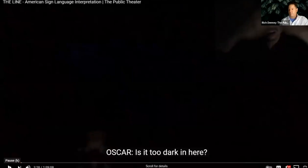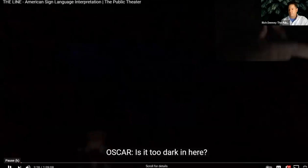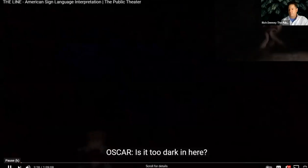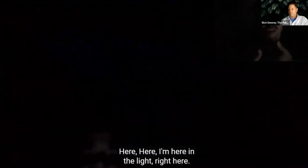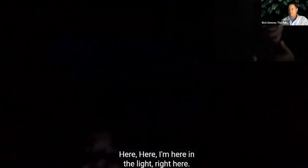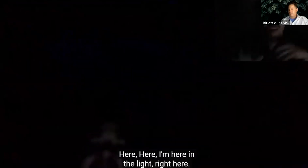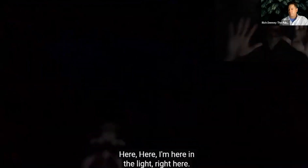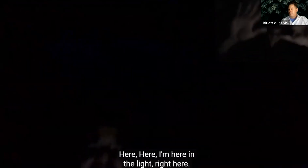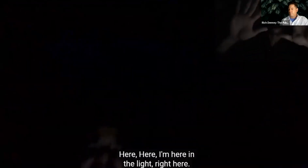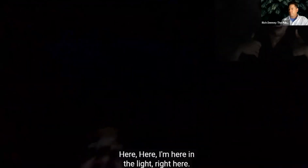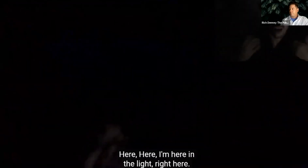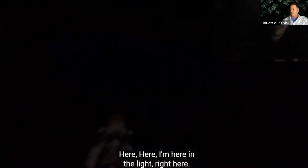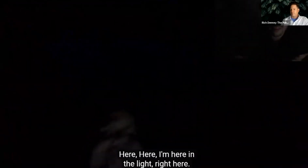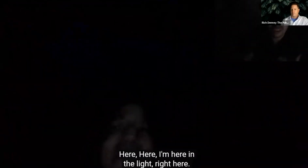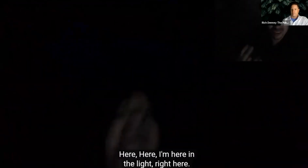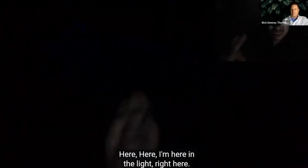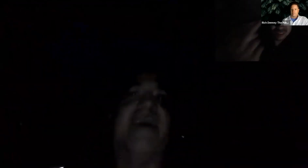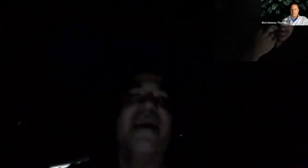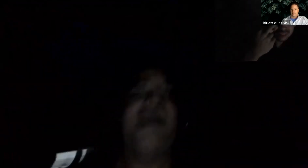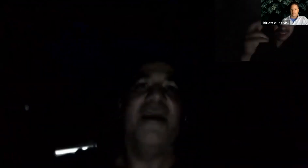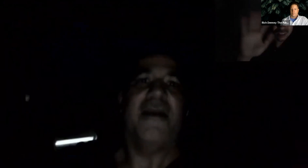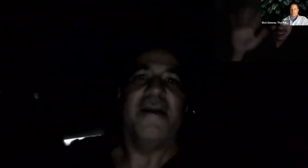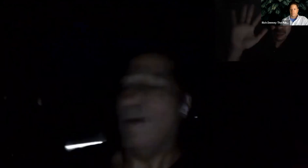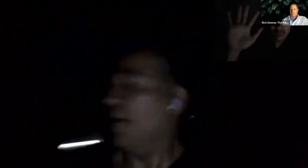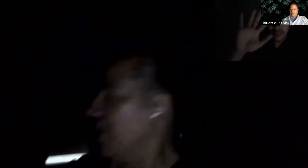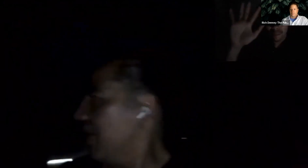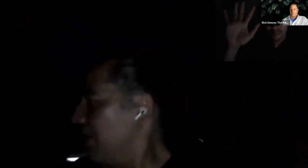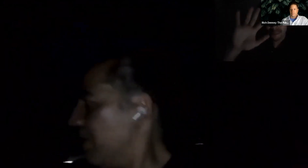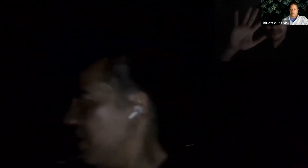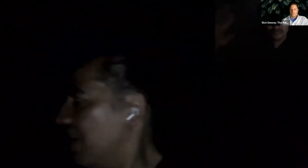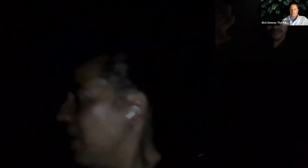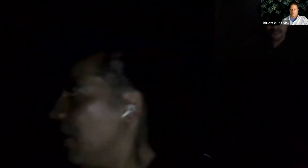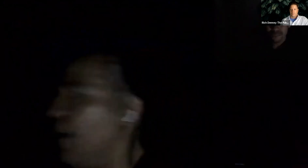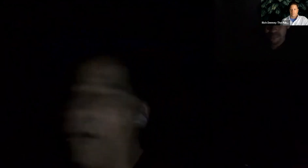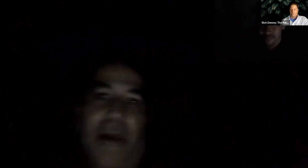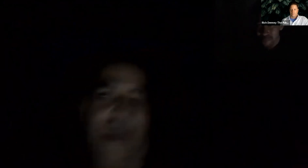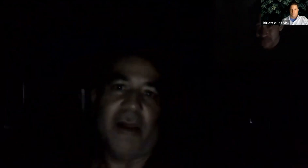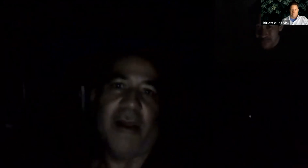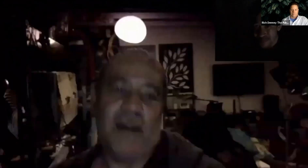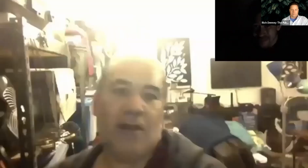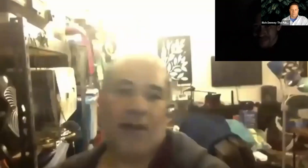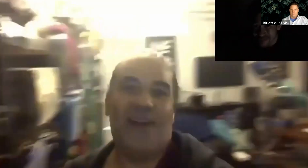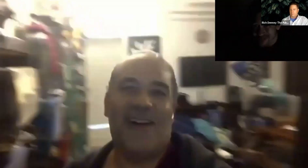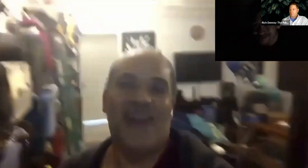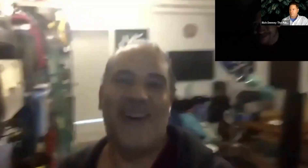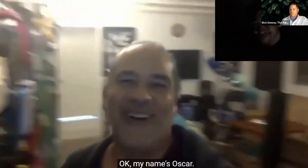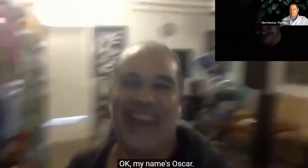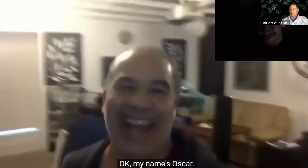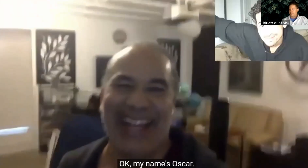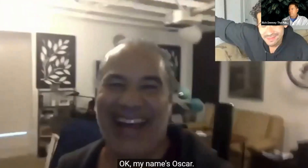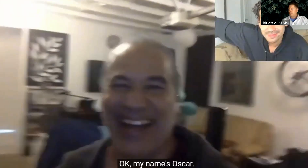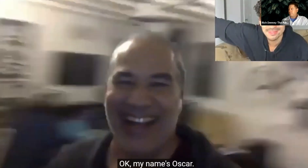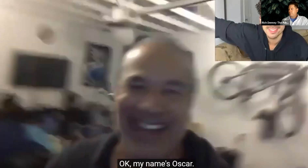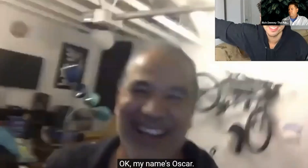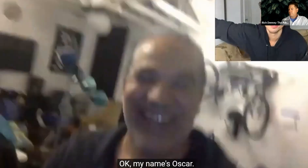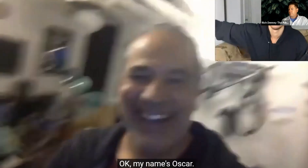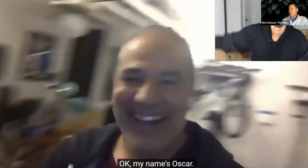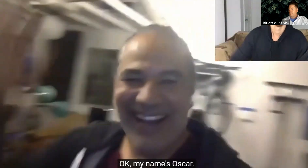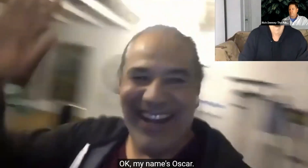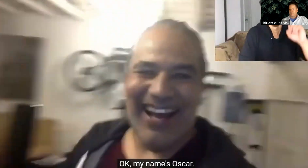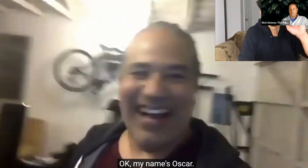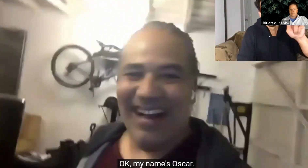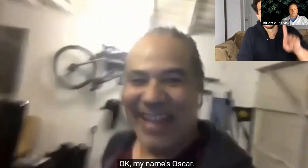Here, here, I'm here in the light, right here. Okay. My name